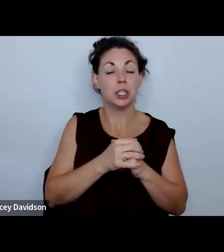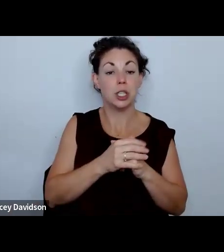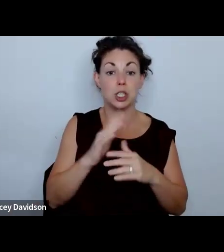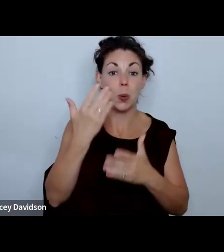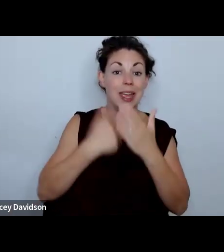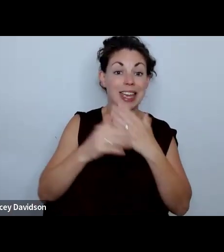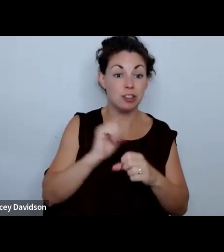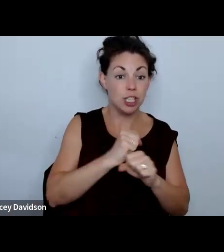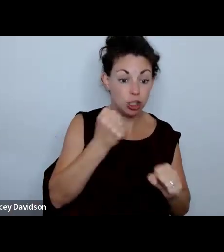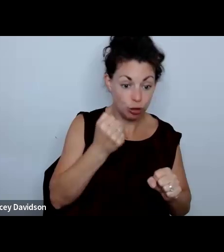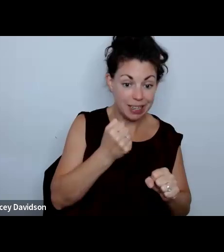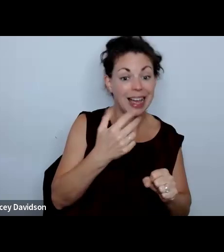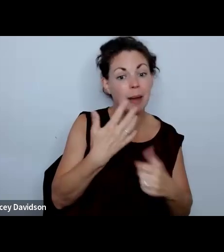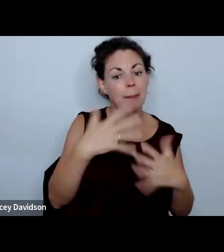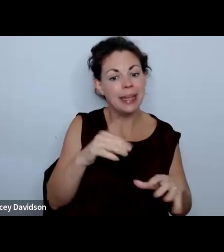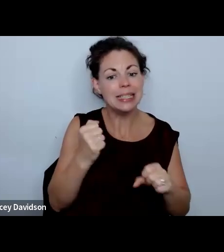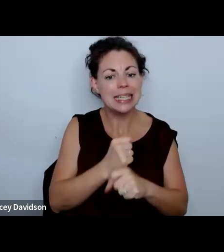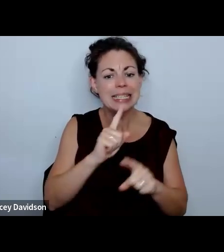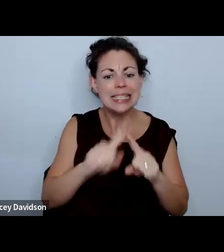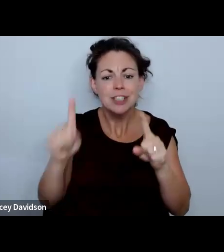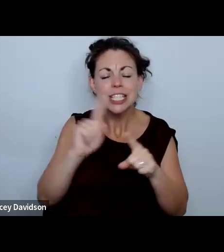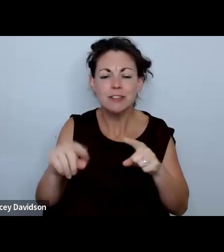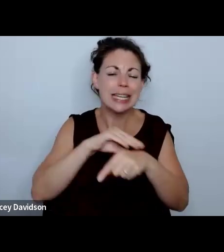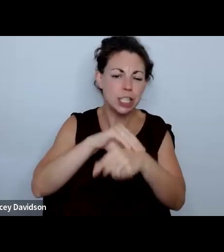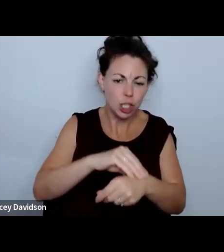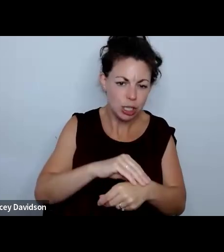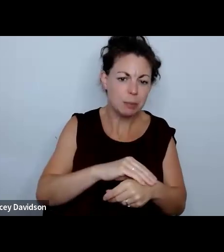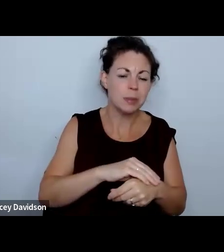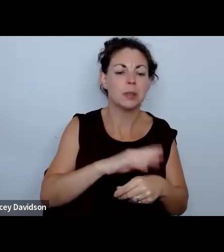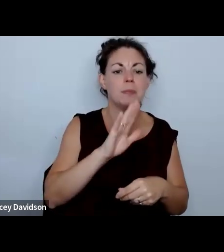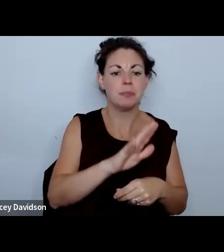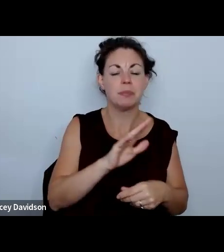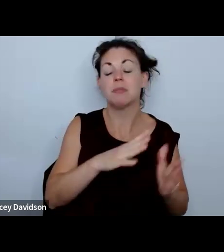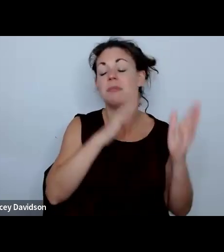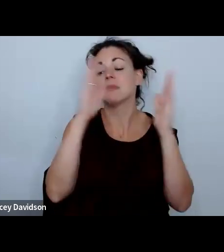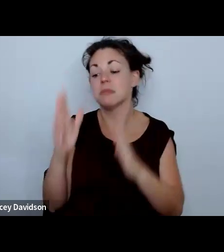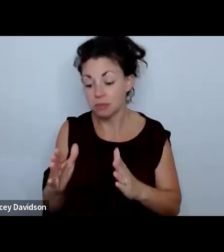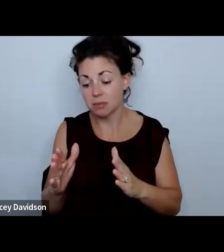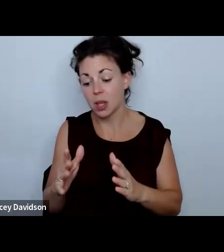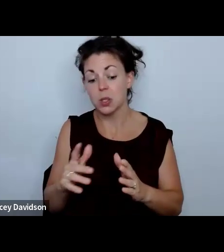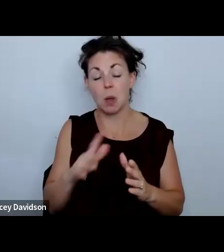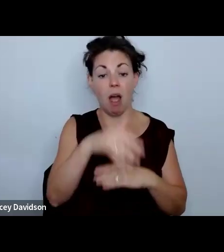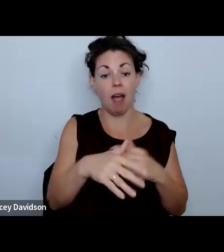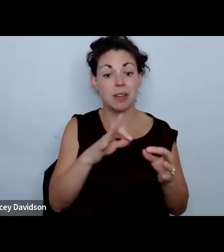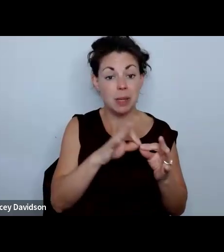called New Local. This was a really formative experience for me, partly because it confirmed that